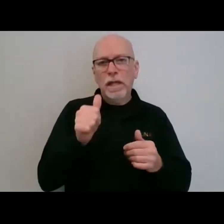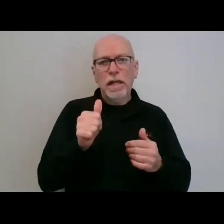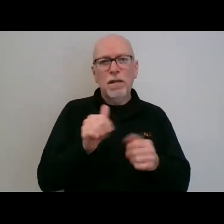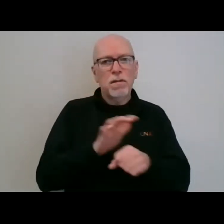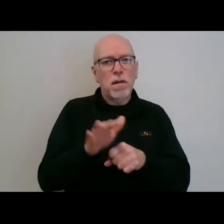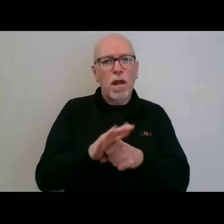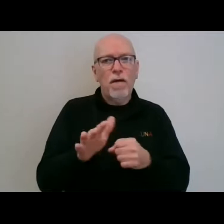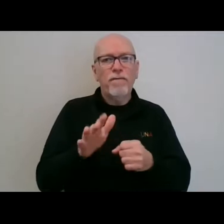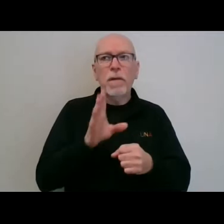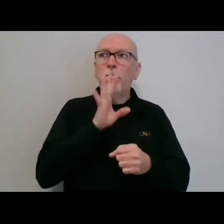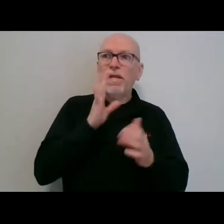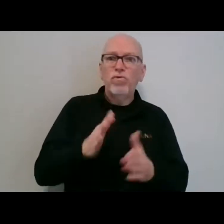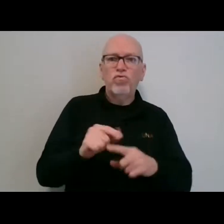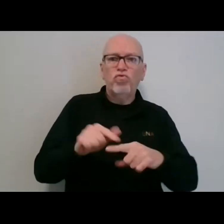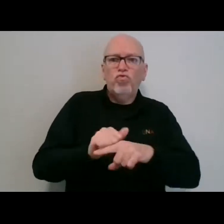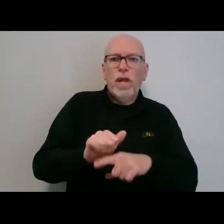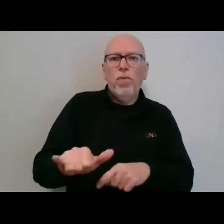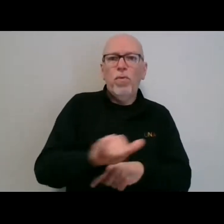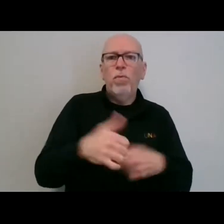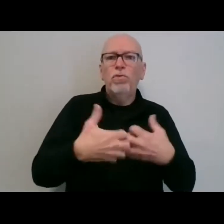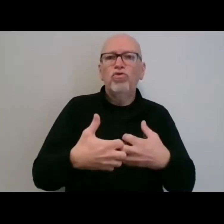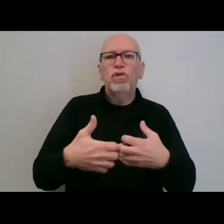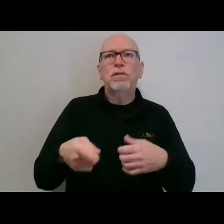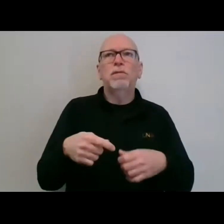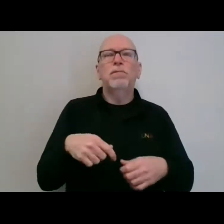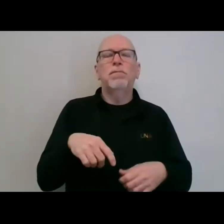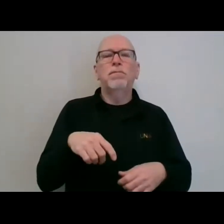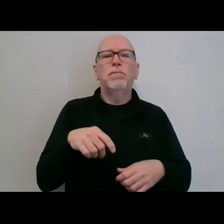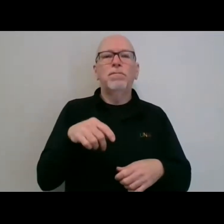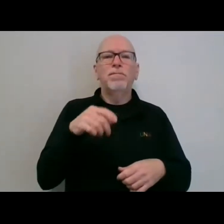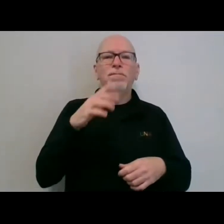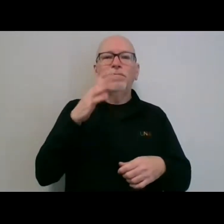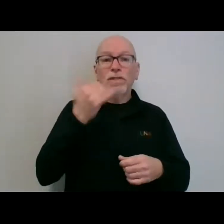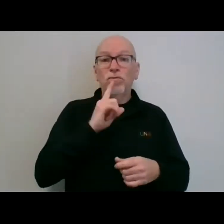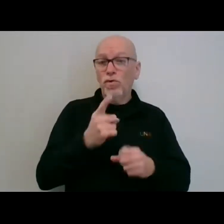helping to train the machines and translators because it's really hard to find